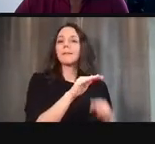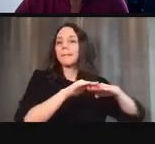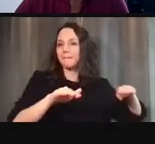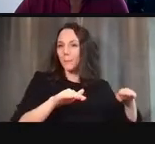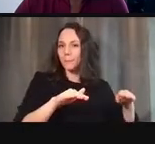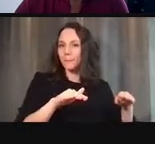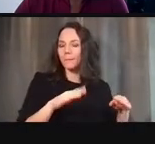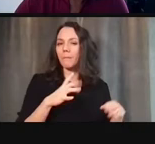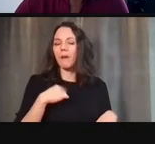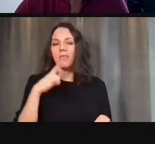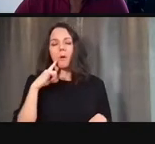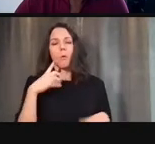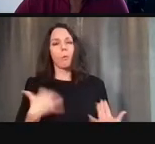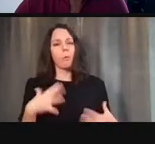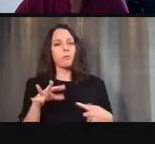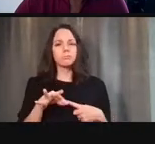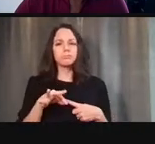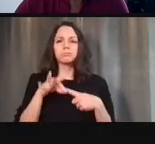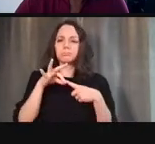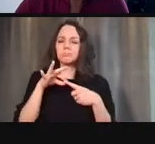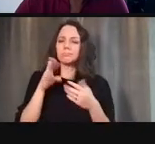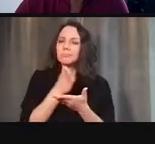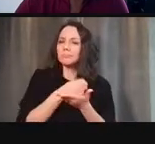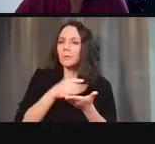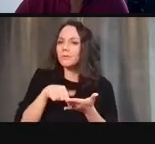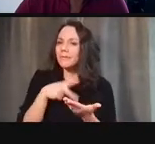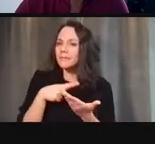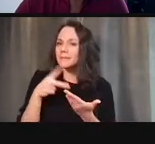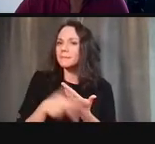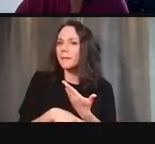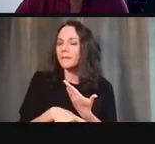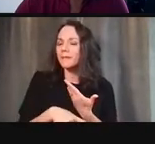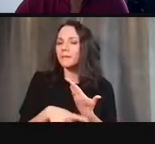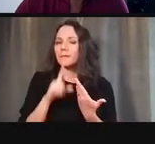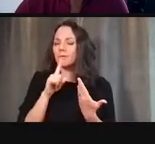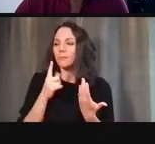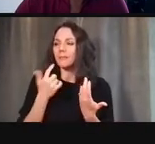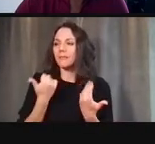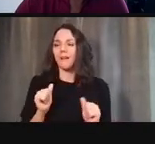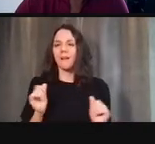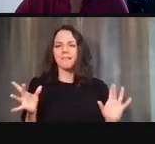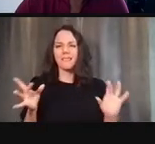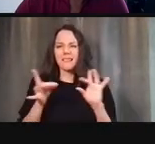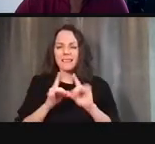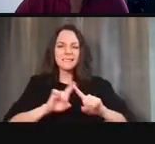facet of this program in a way that it straddles some generations and times.